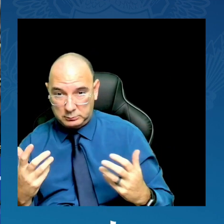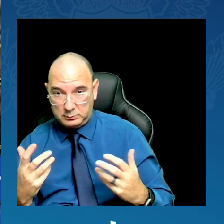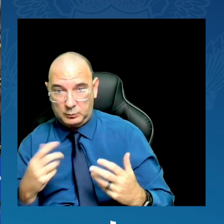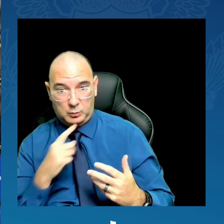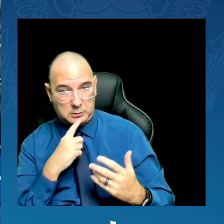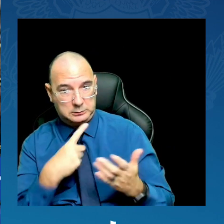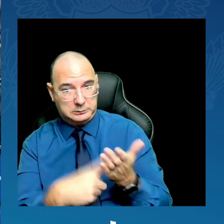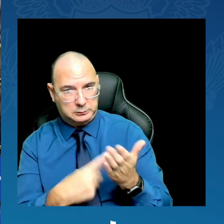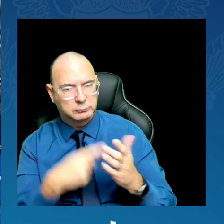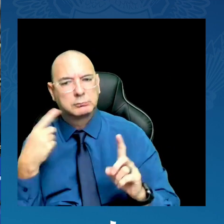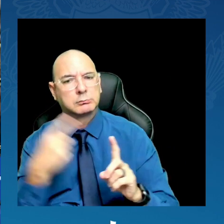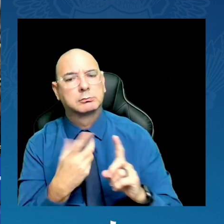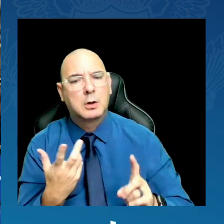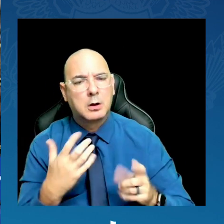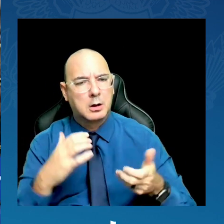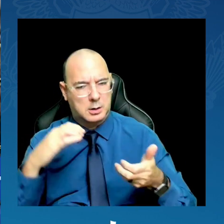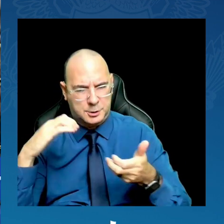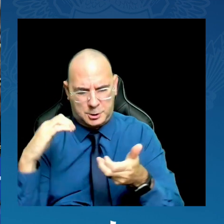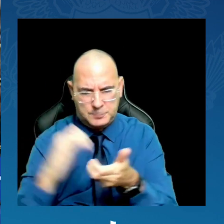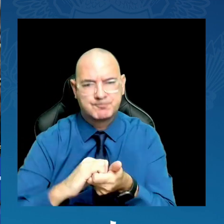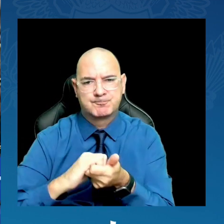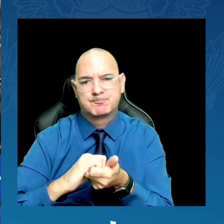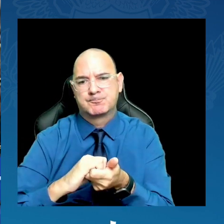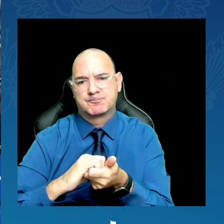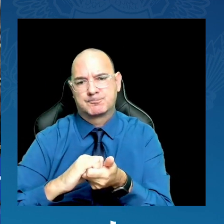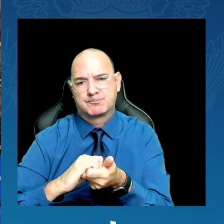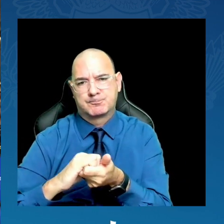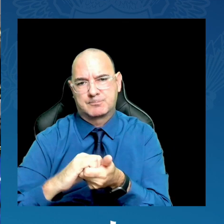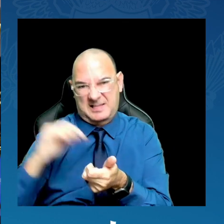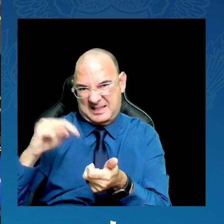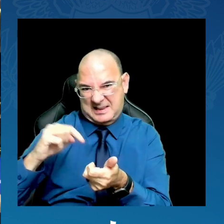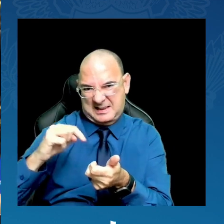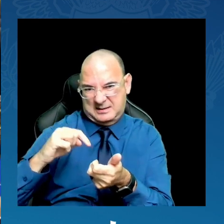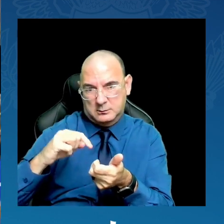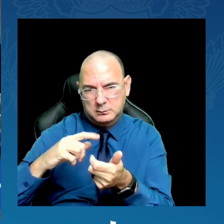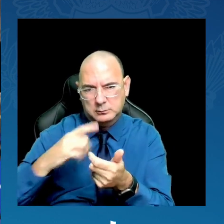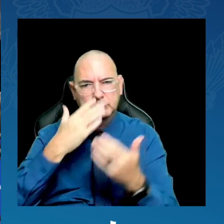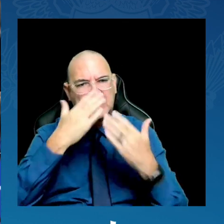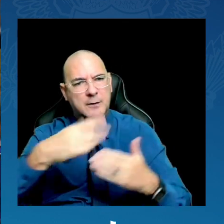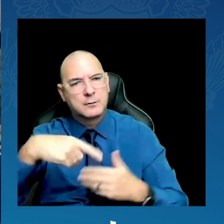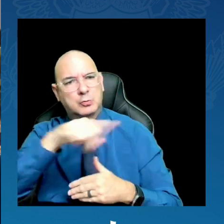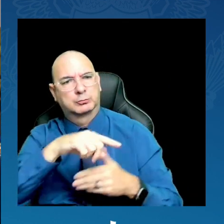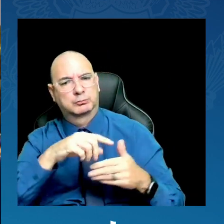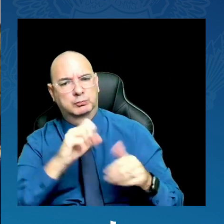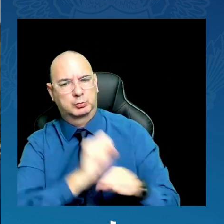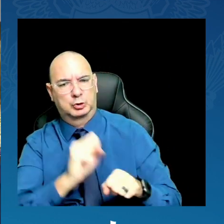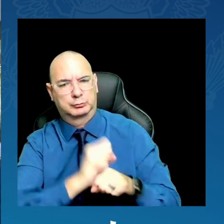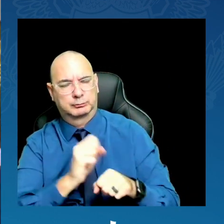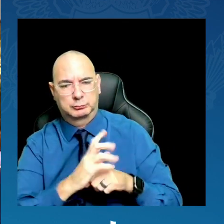And so thank you, panelists, for your work and for your contribution to this discussion and how we think about this issue.